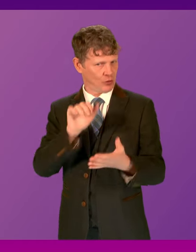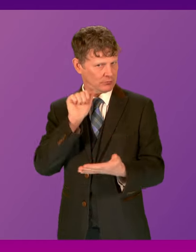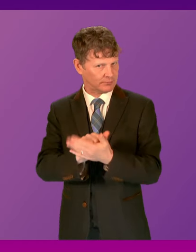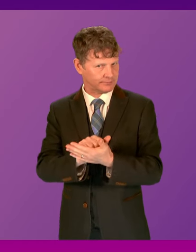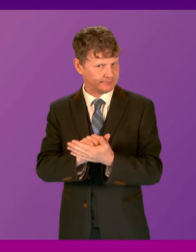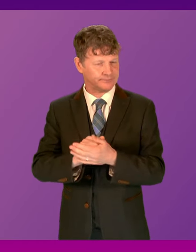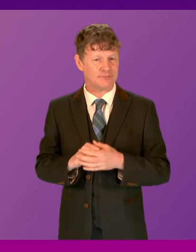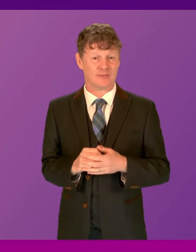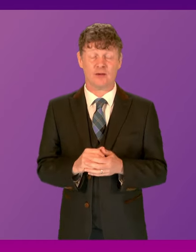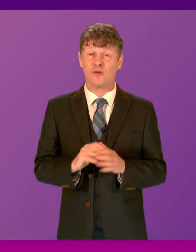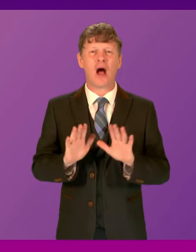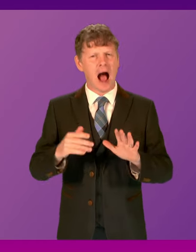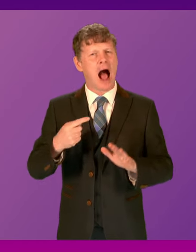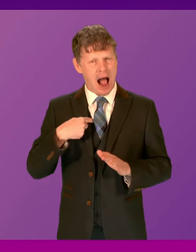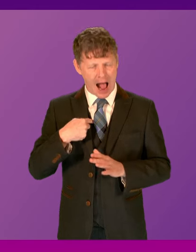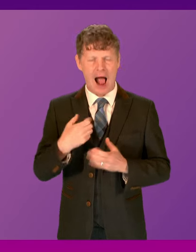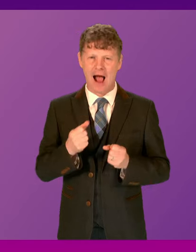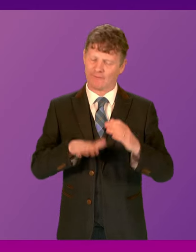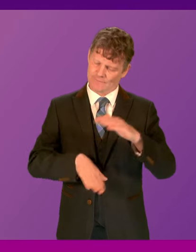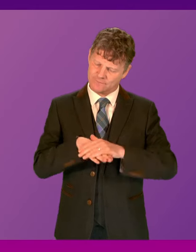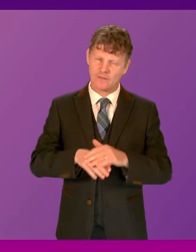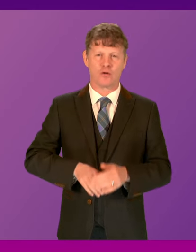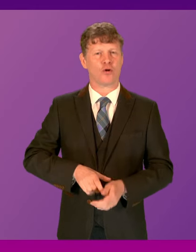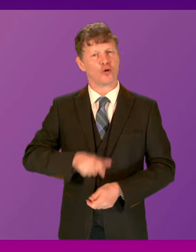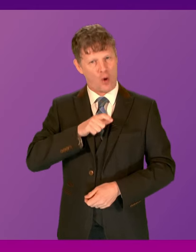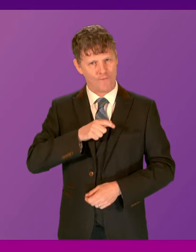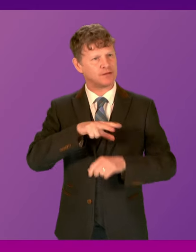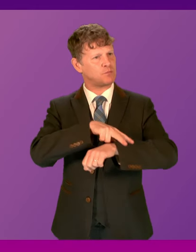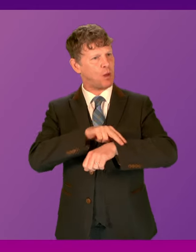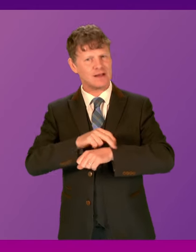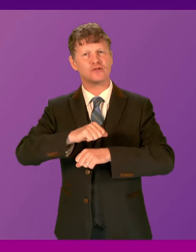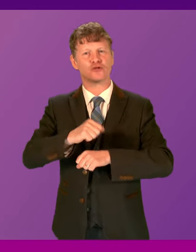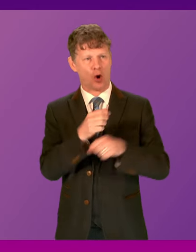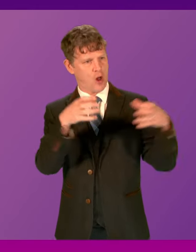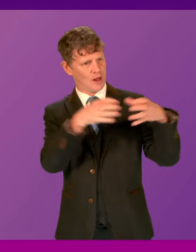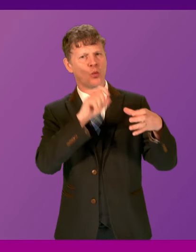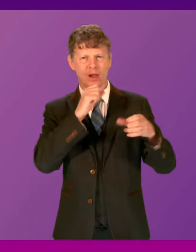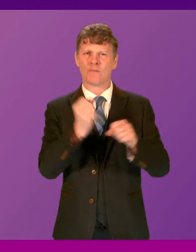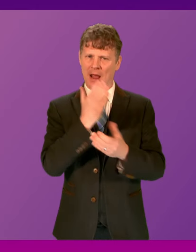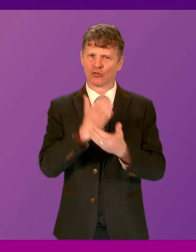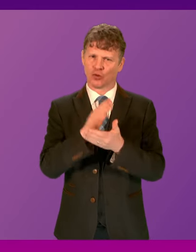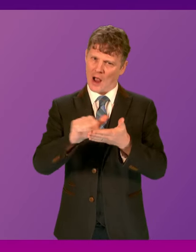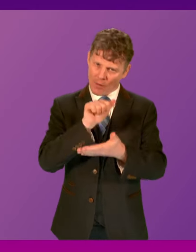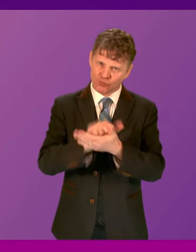I have absolute confidence that Police Scotland will ensure that appropriate training is in place.